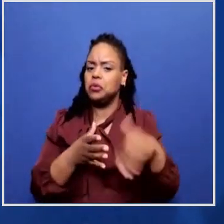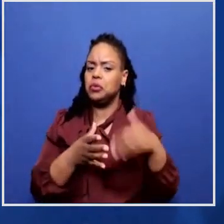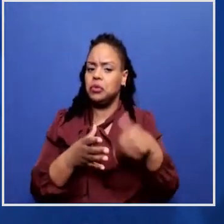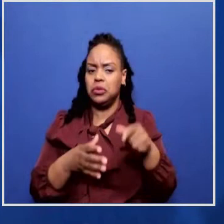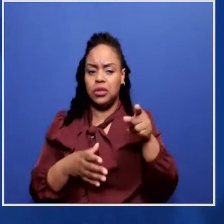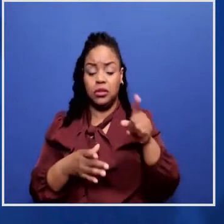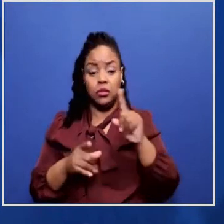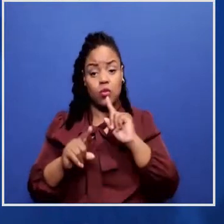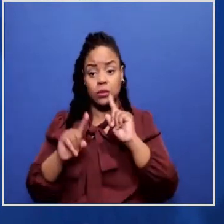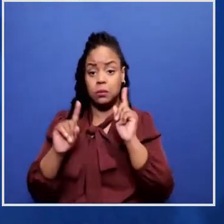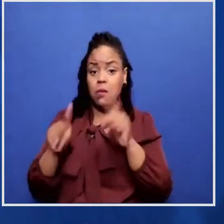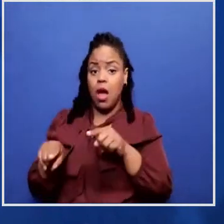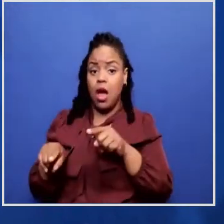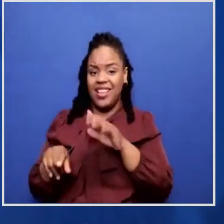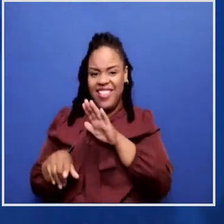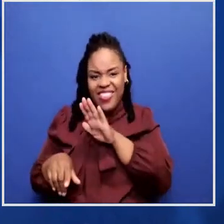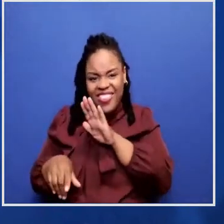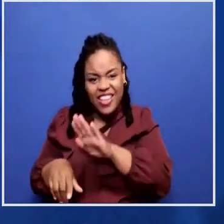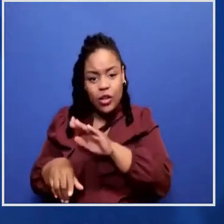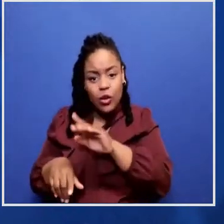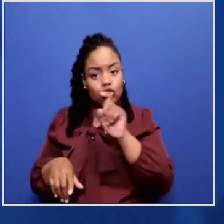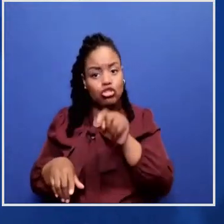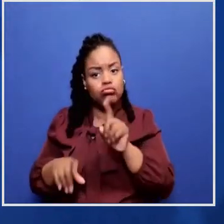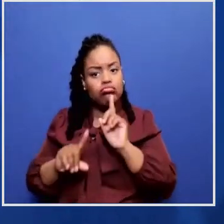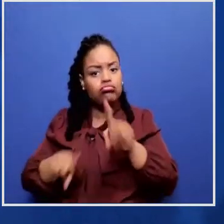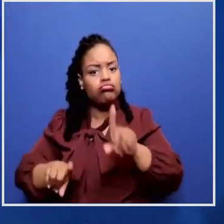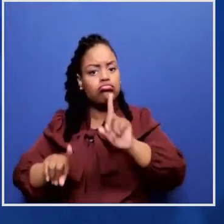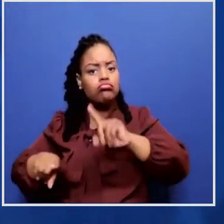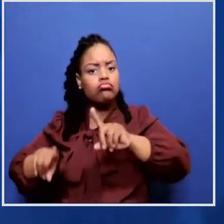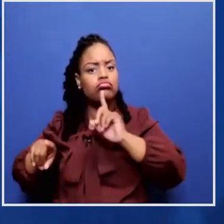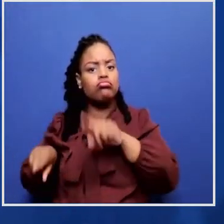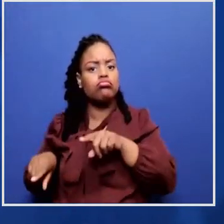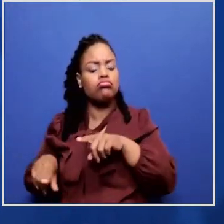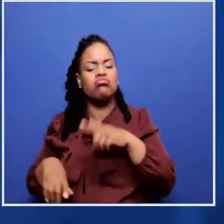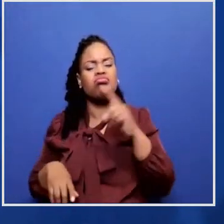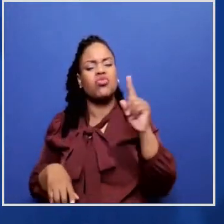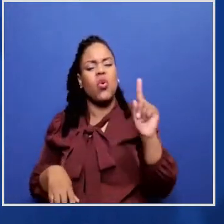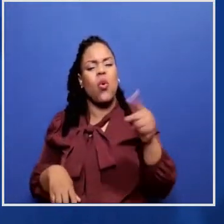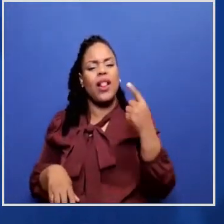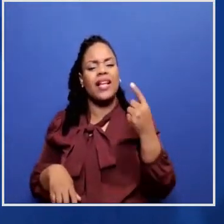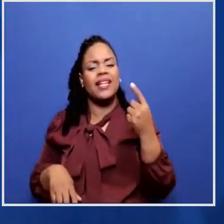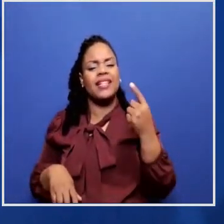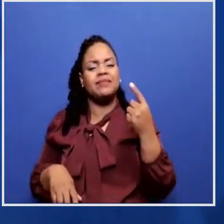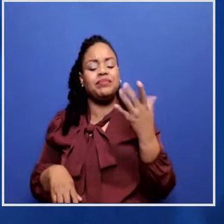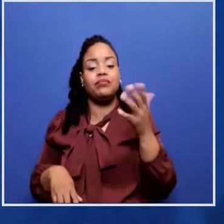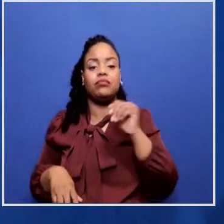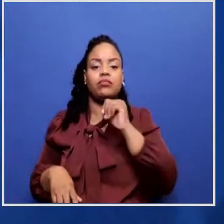IN THE CIVIL RIGHTS MOVEMENT, DR. KING RESPONDED TO HIS OWN